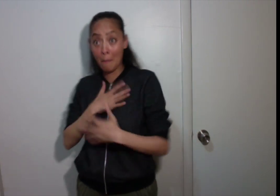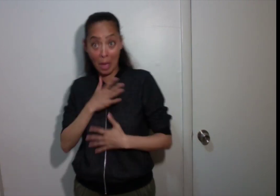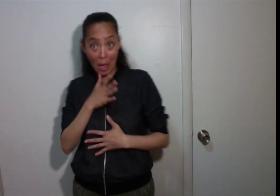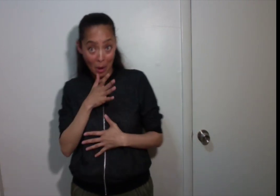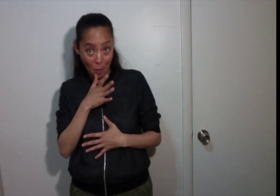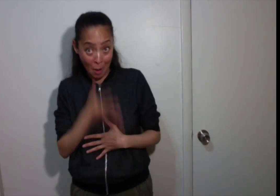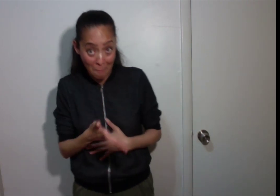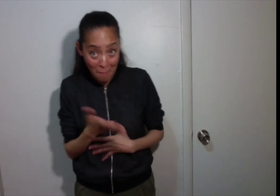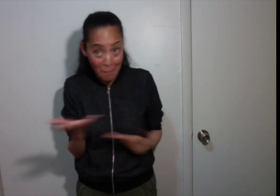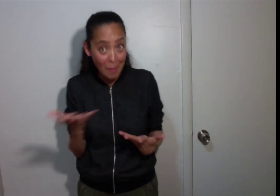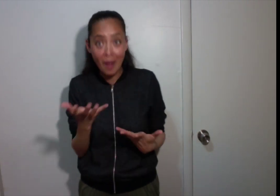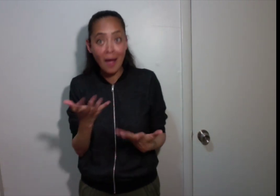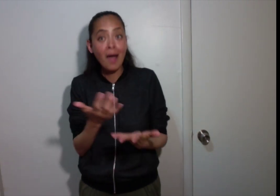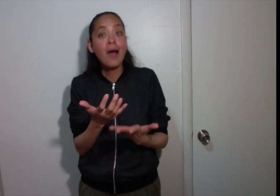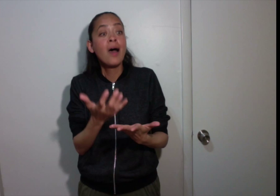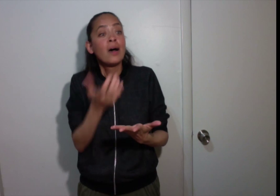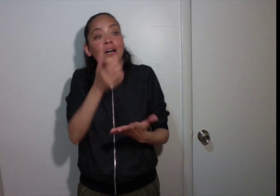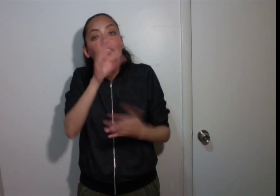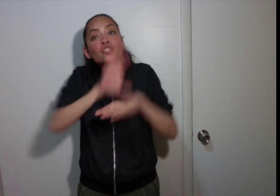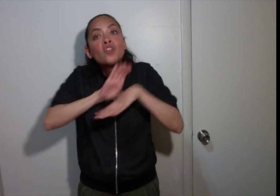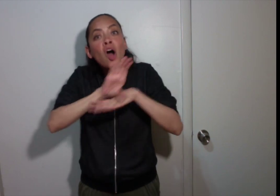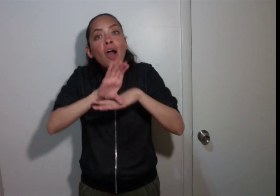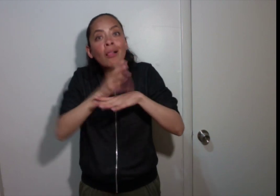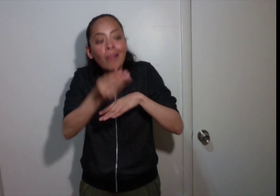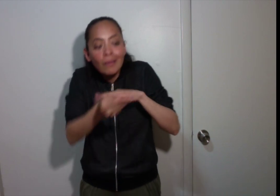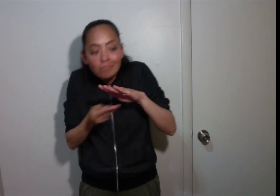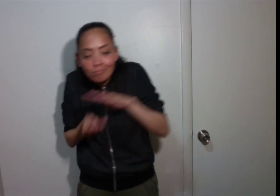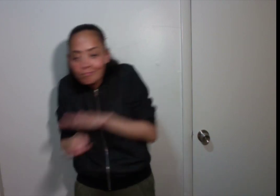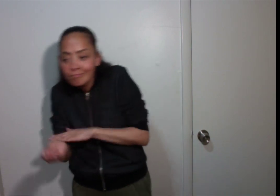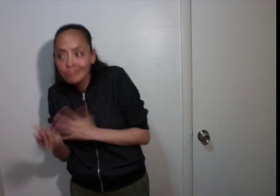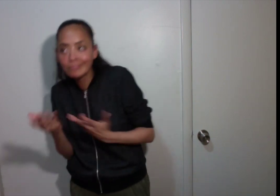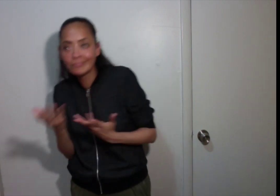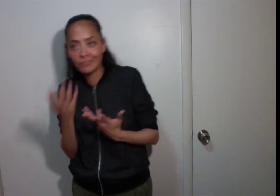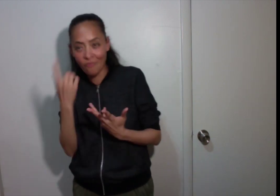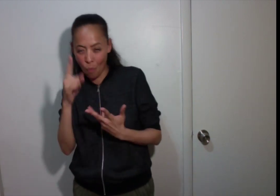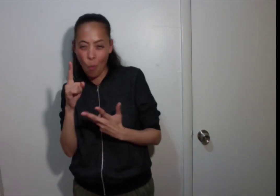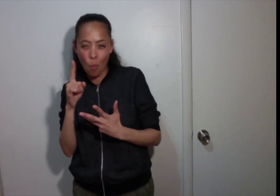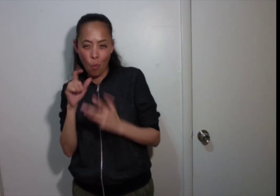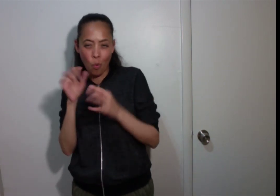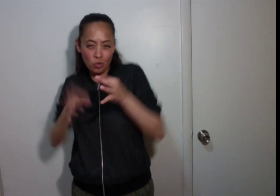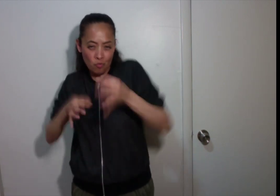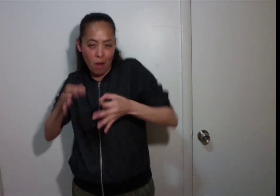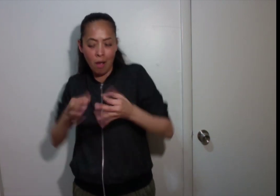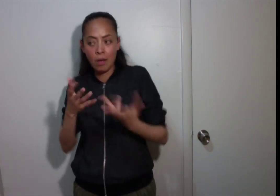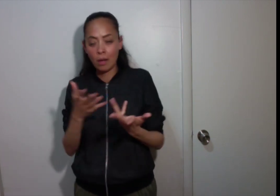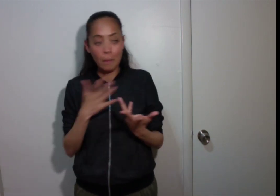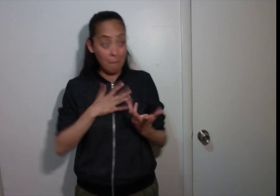to my grandma who snuck chocolate into the courtroom throughout this to give to me,